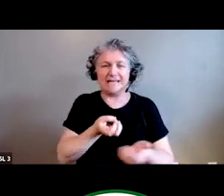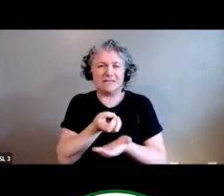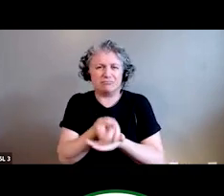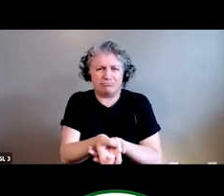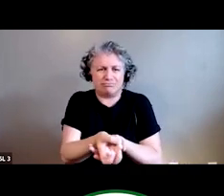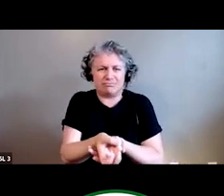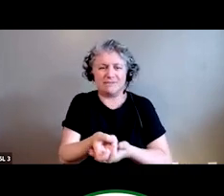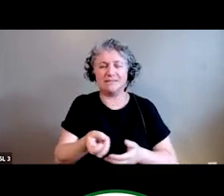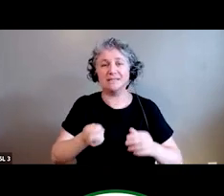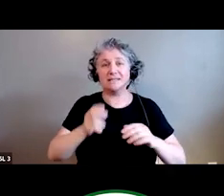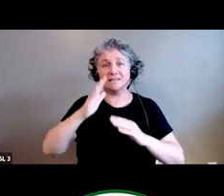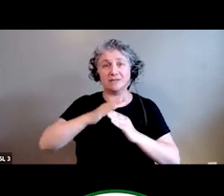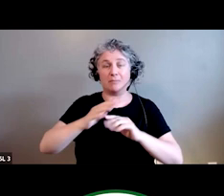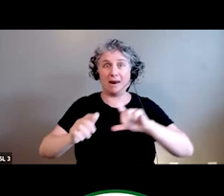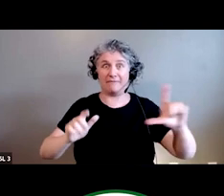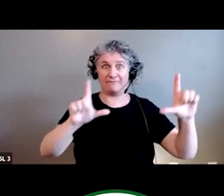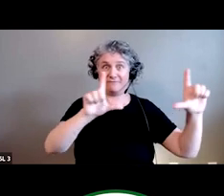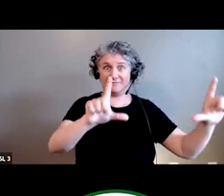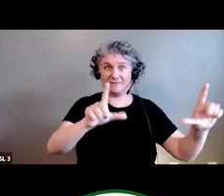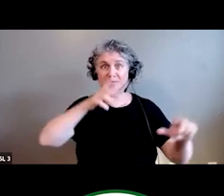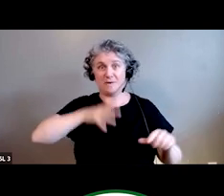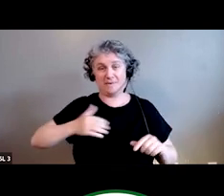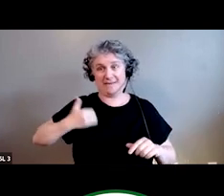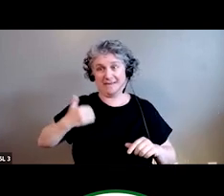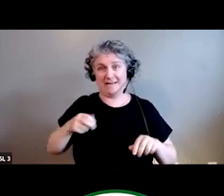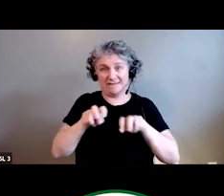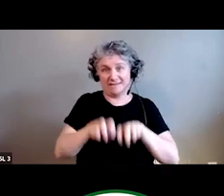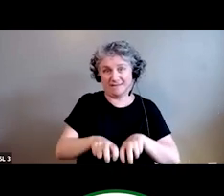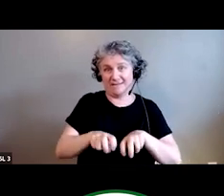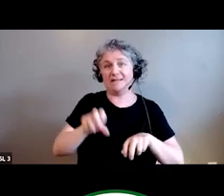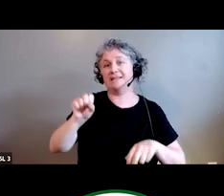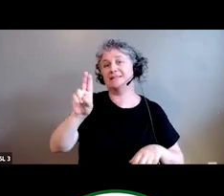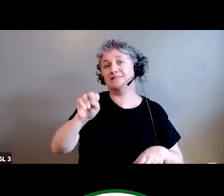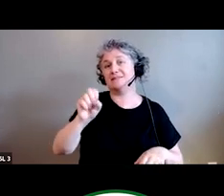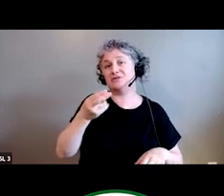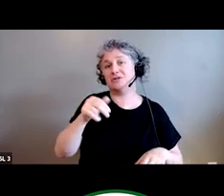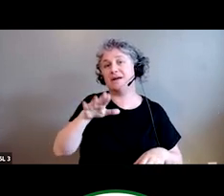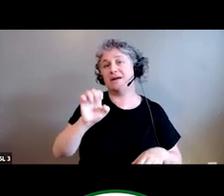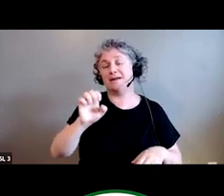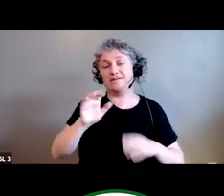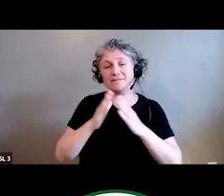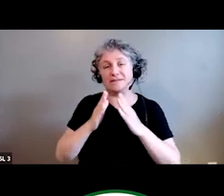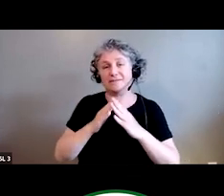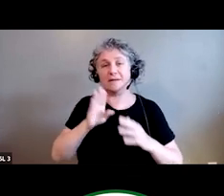up at Sunshine Village in Bank National Park. The photo on the right is me stand up skiing and standing at the top of a mountain with